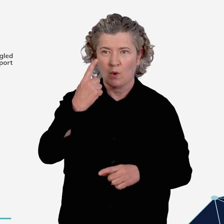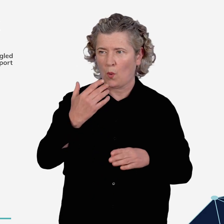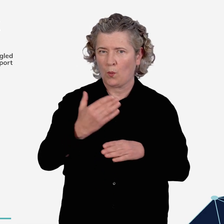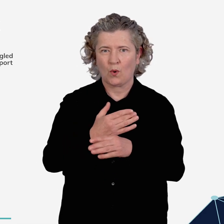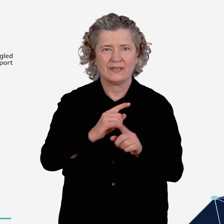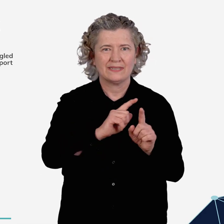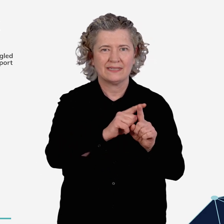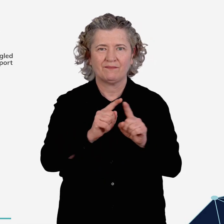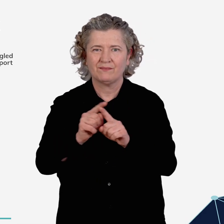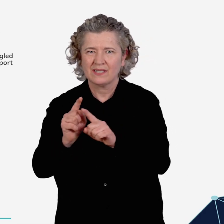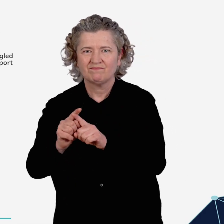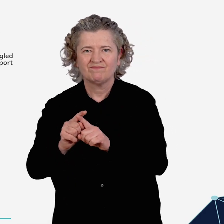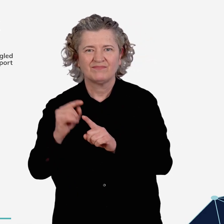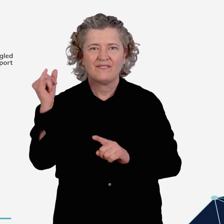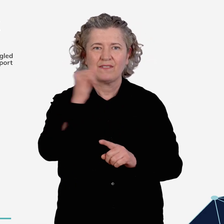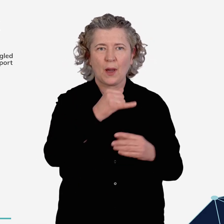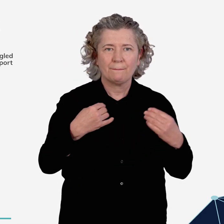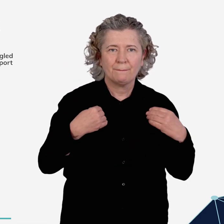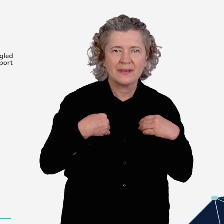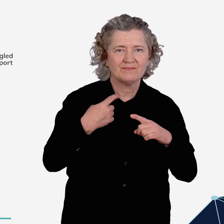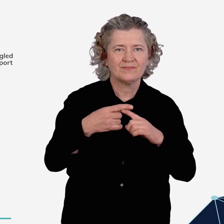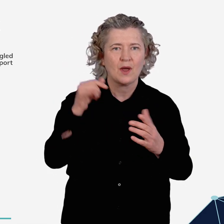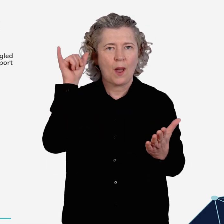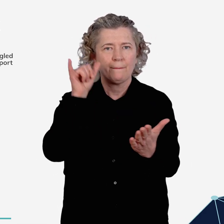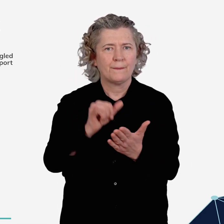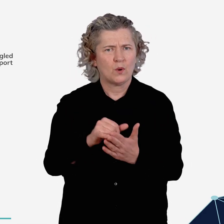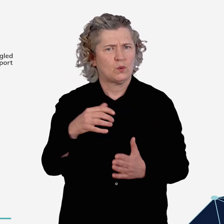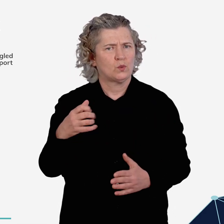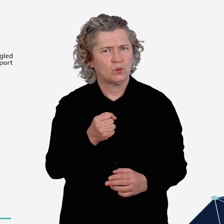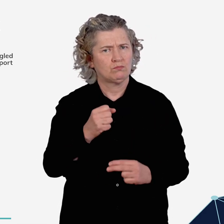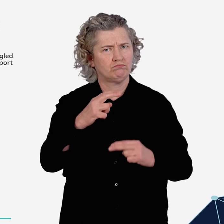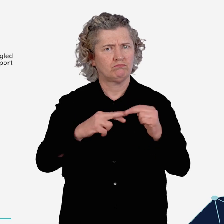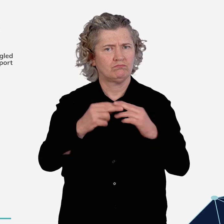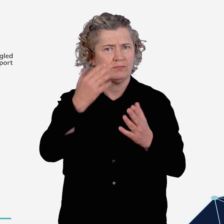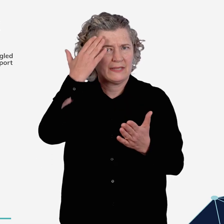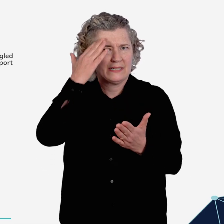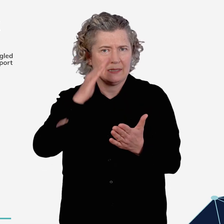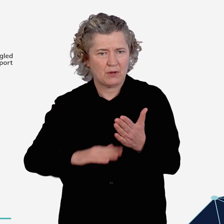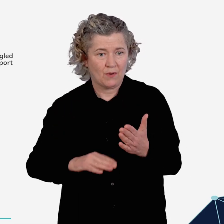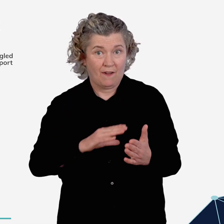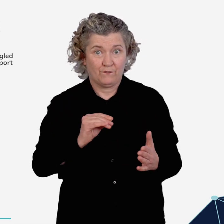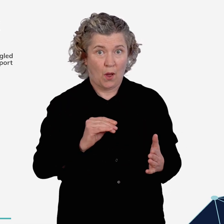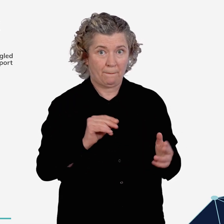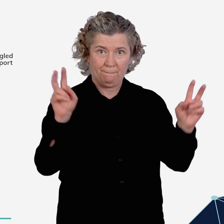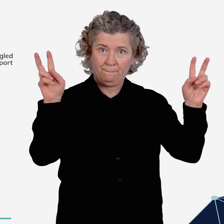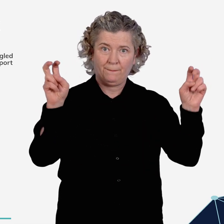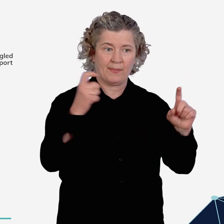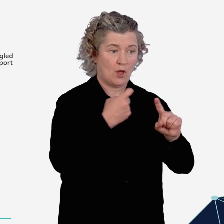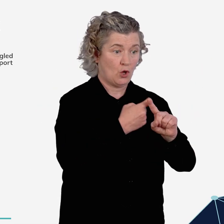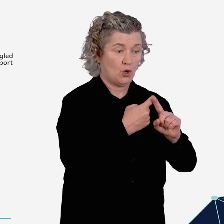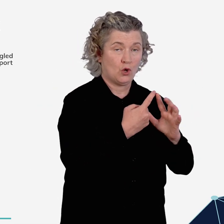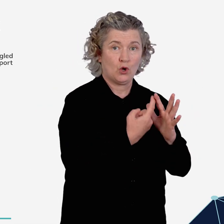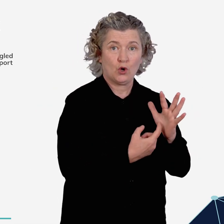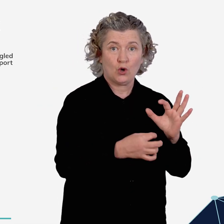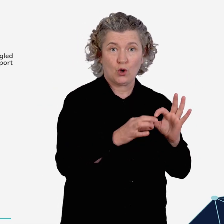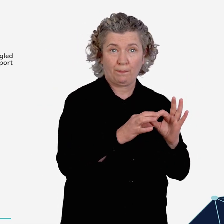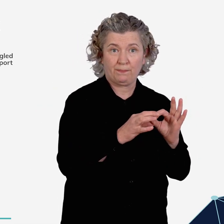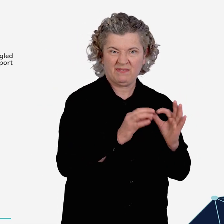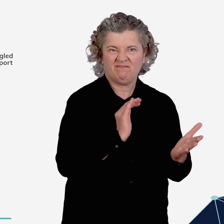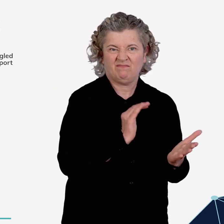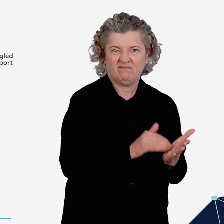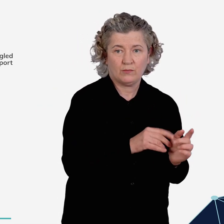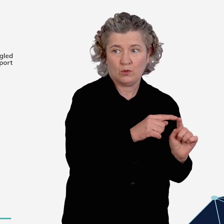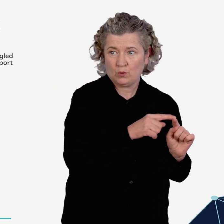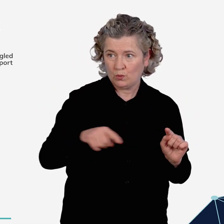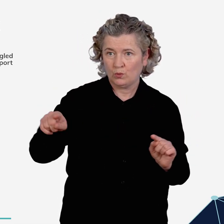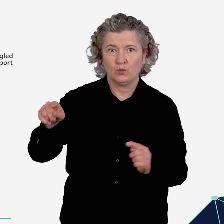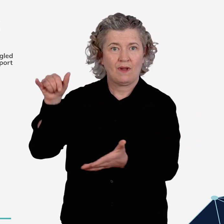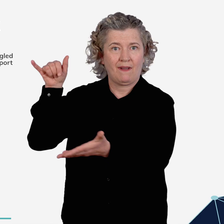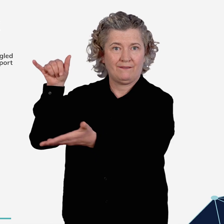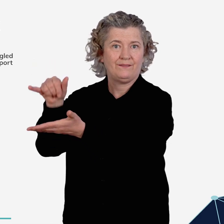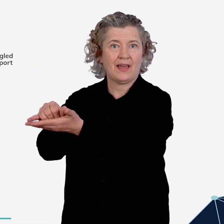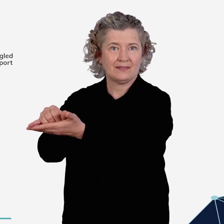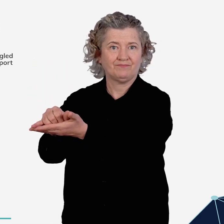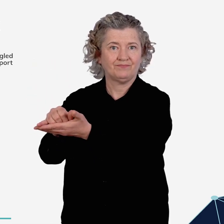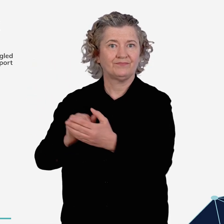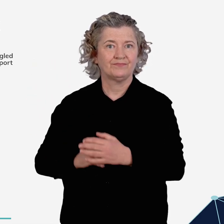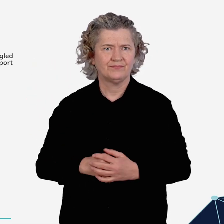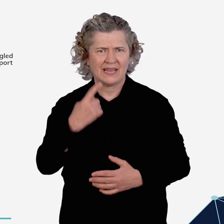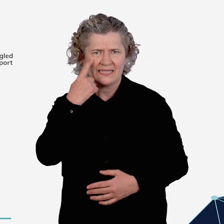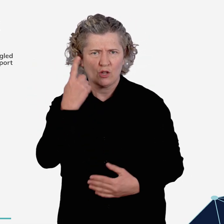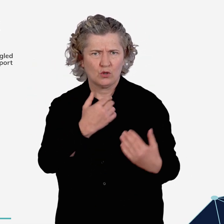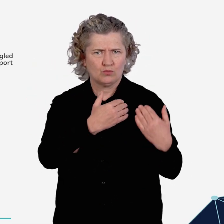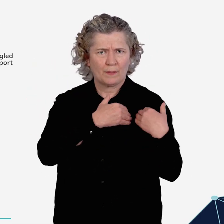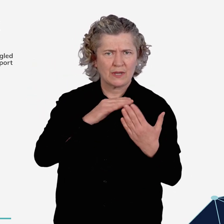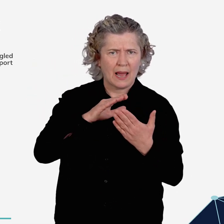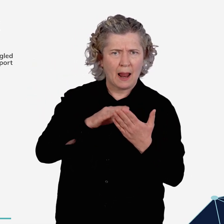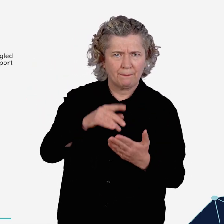Airline and airport operators should develop a common user experience from ‘kerb to aircraft’ by identifying where responsibility lies